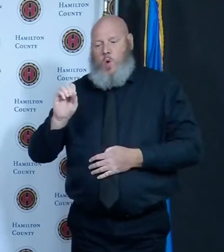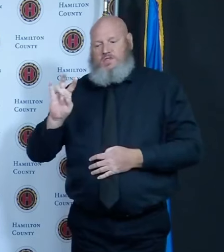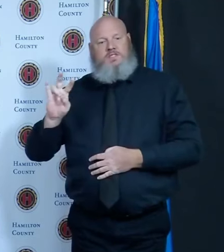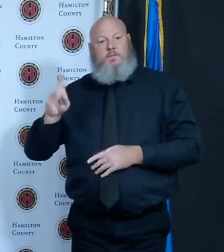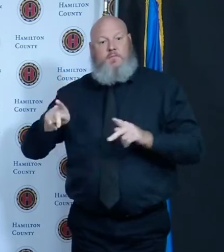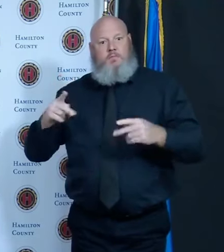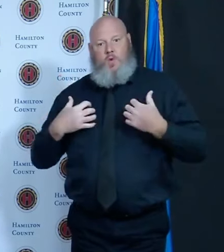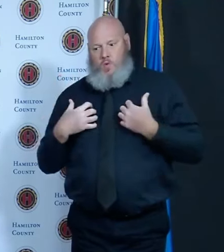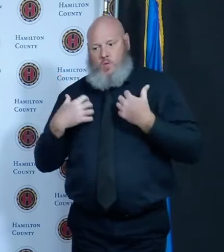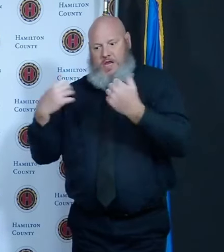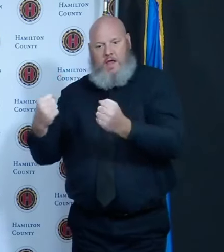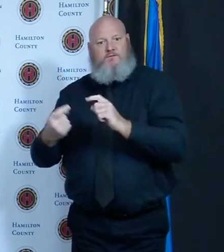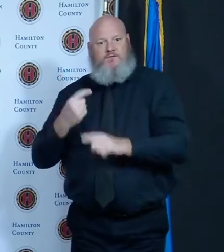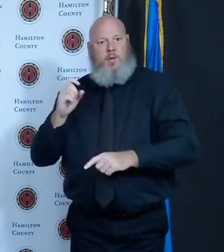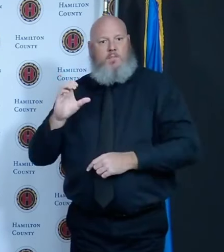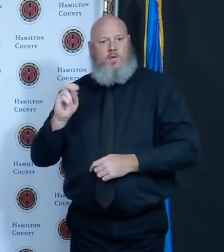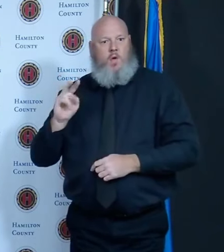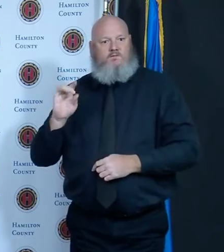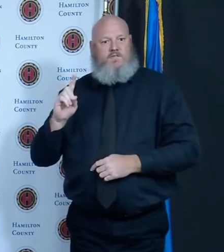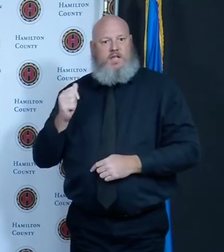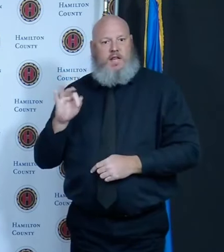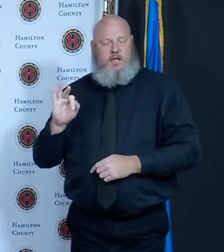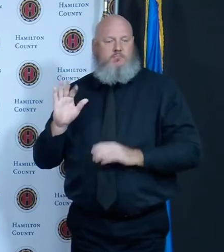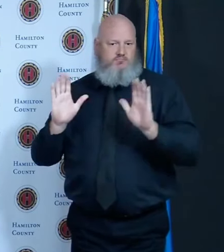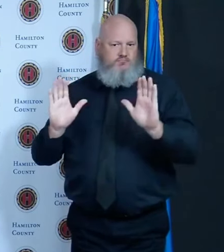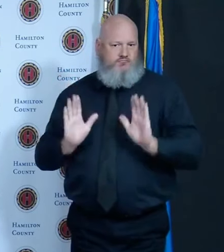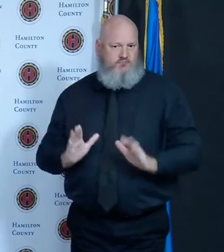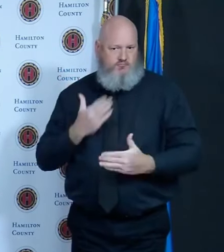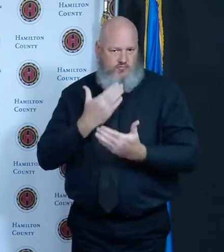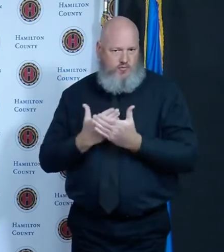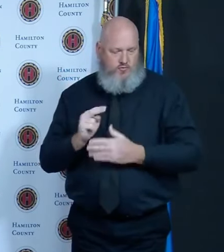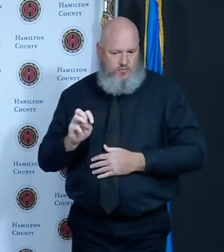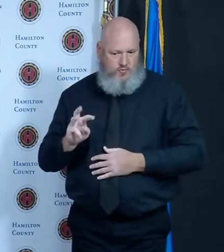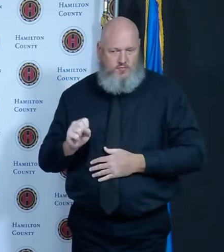so those are sobering numbers I think the